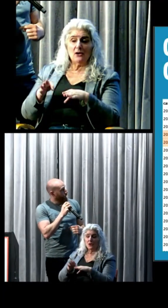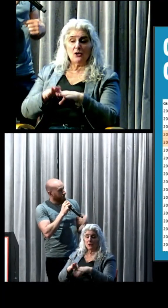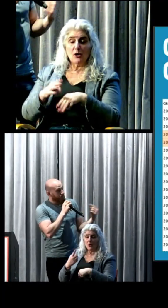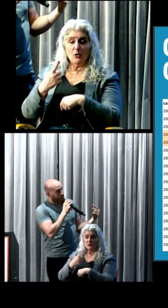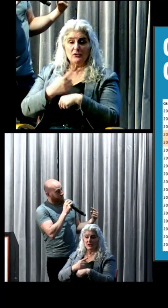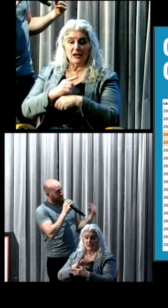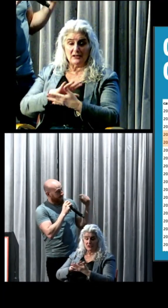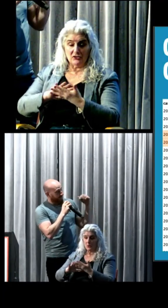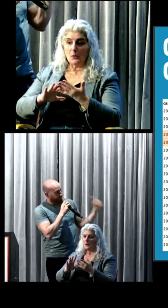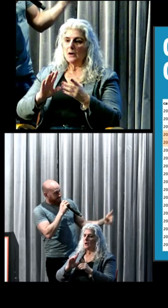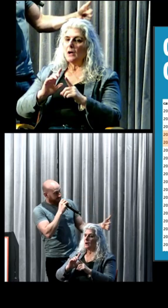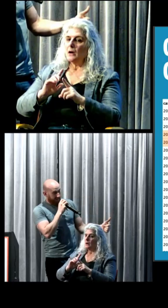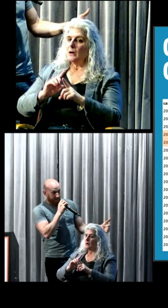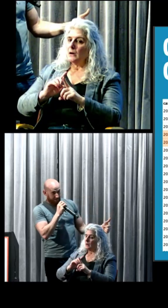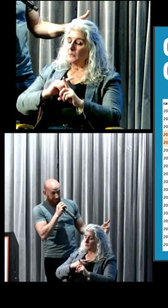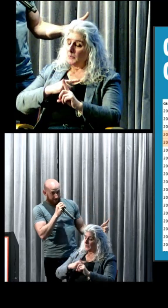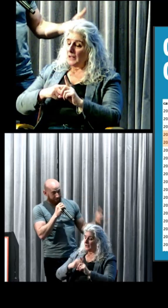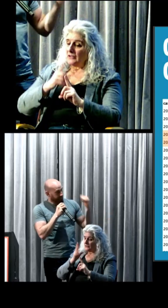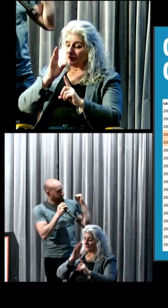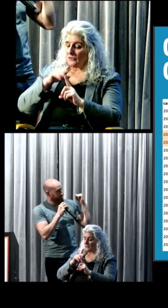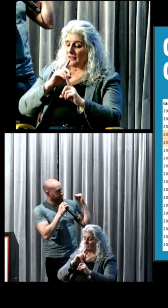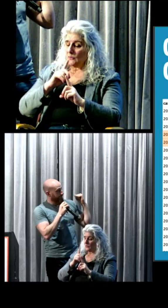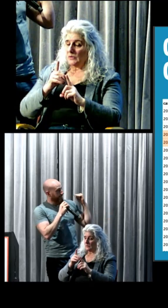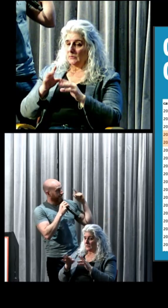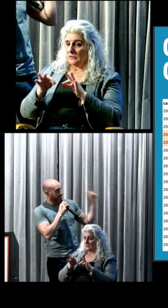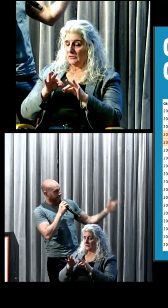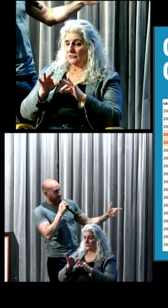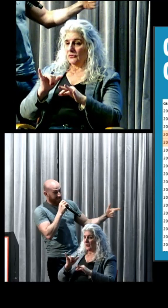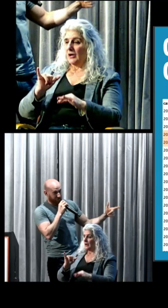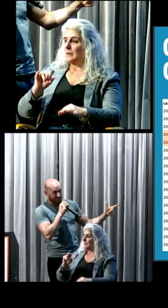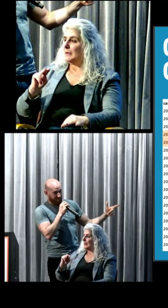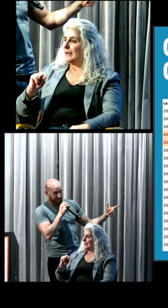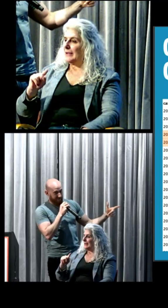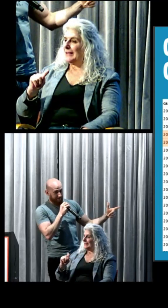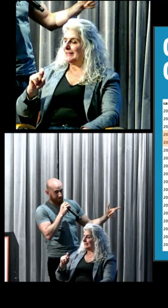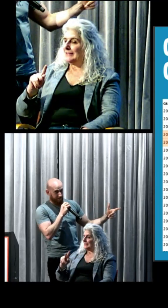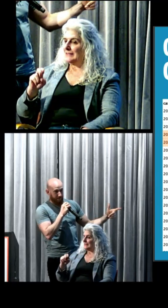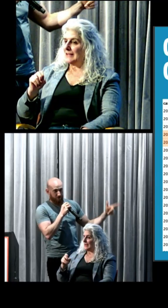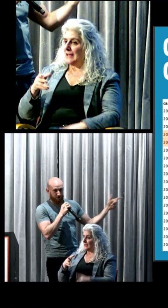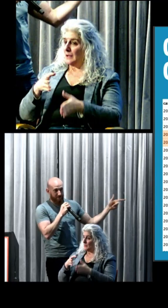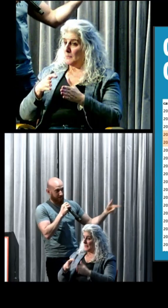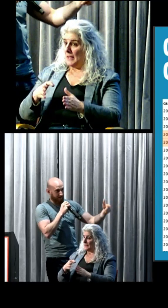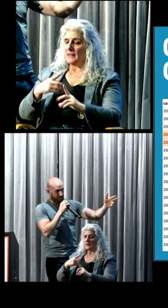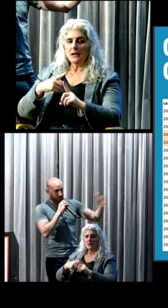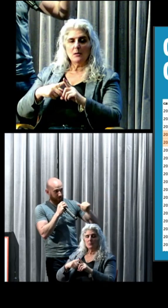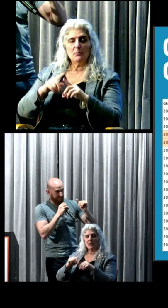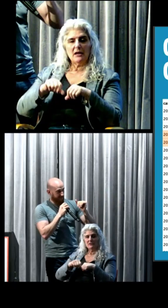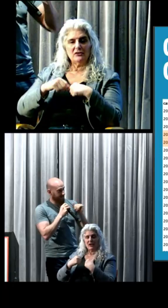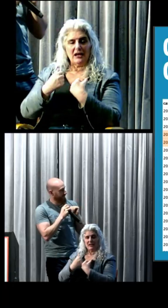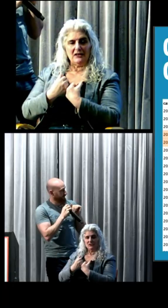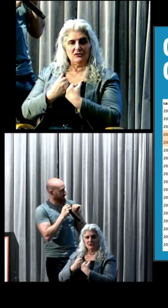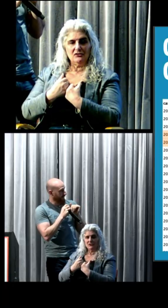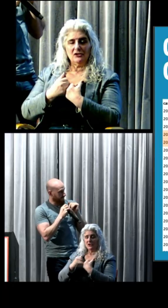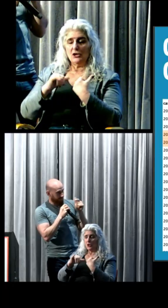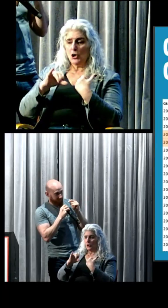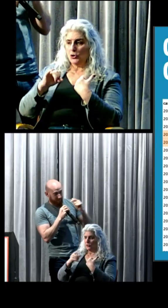Yeah, I think the decision to remove that was hugely important from NYSci's end.